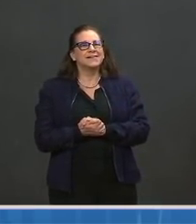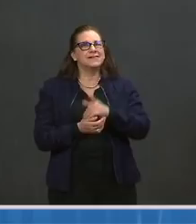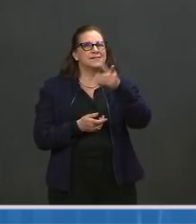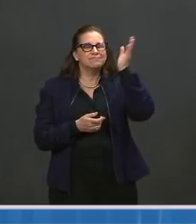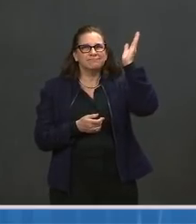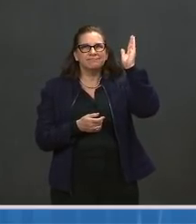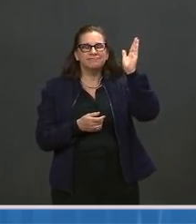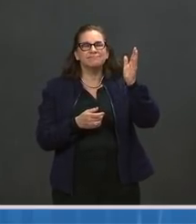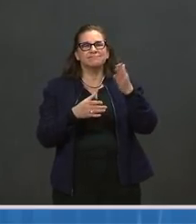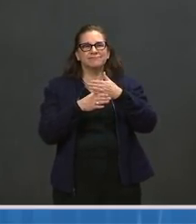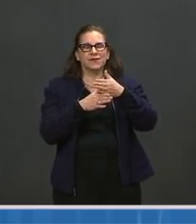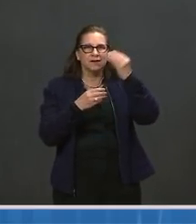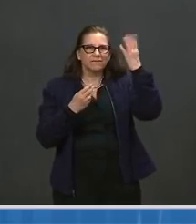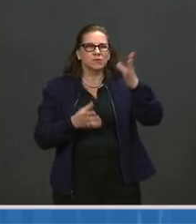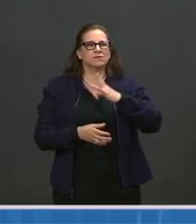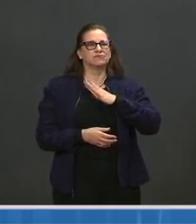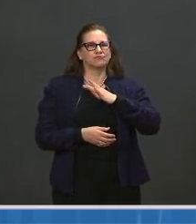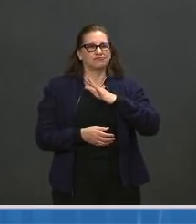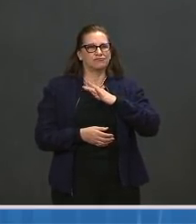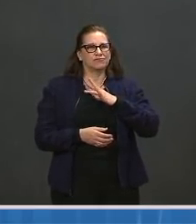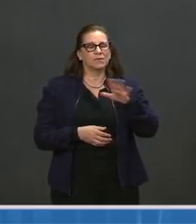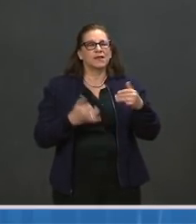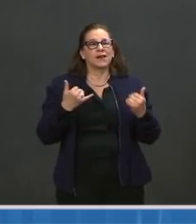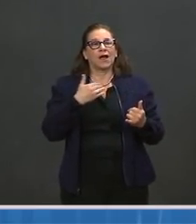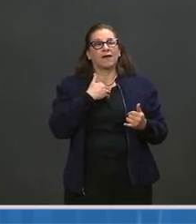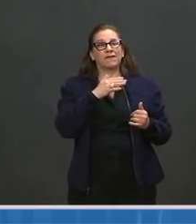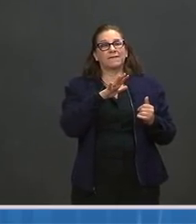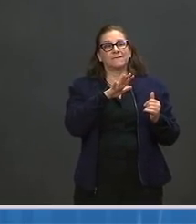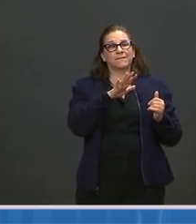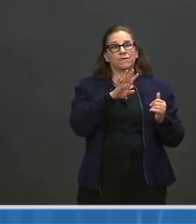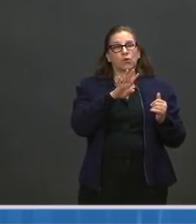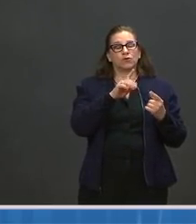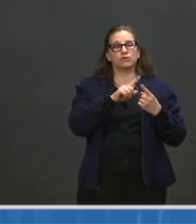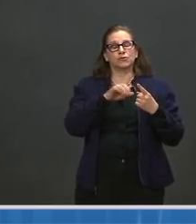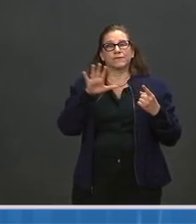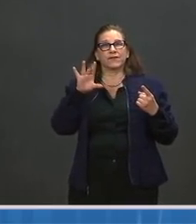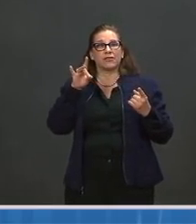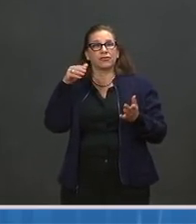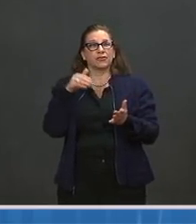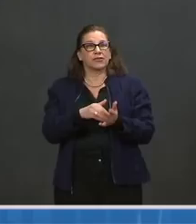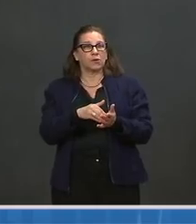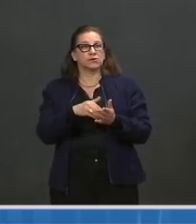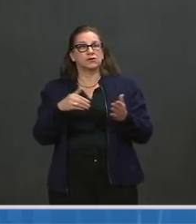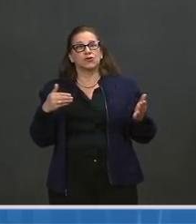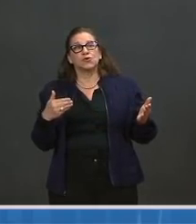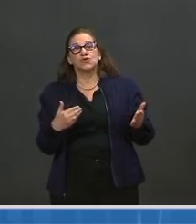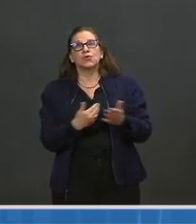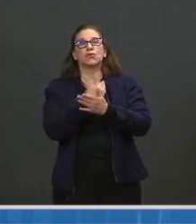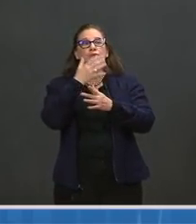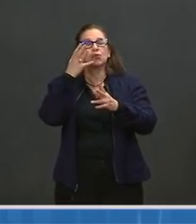and 58,000 new daily cases over the last two weeks. You guys are warning about the potential risks in that.